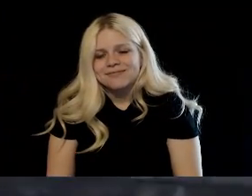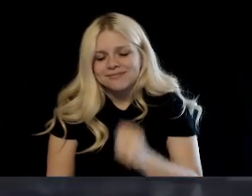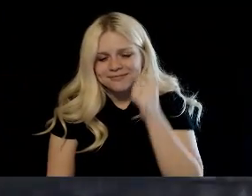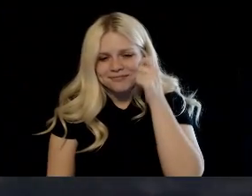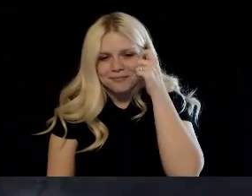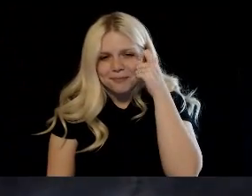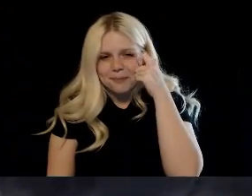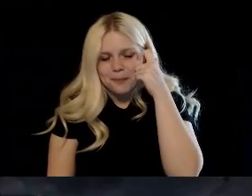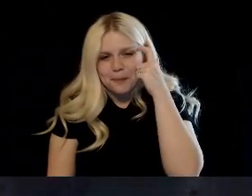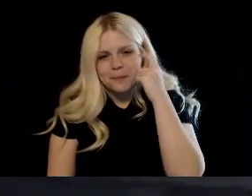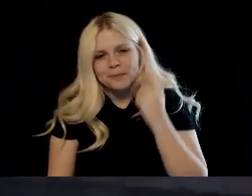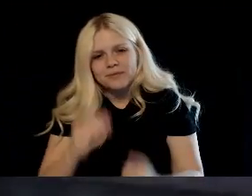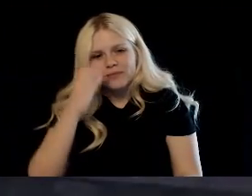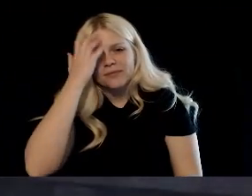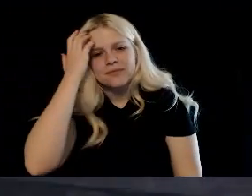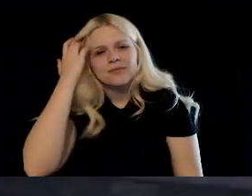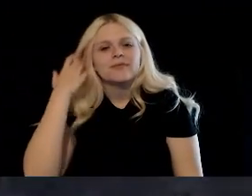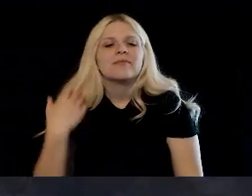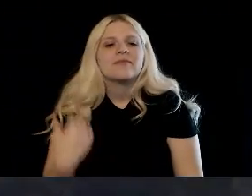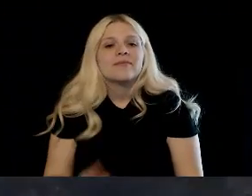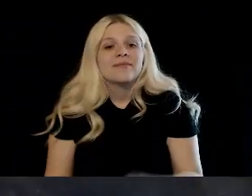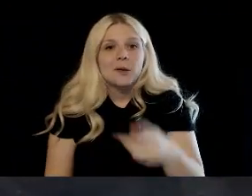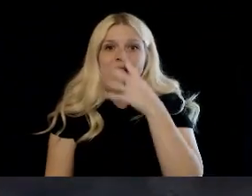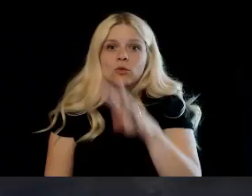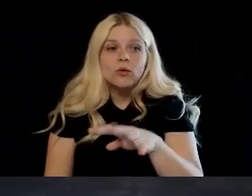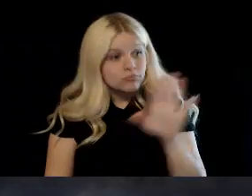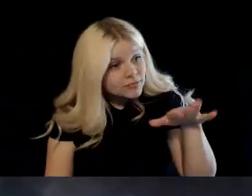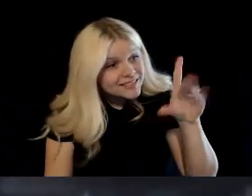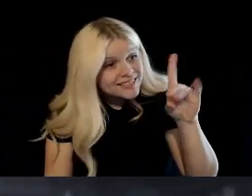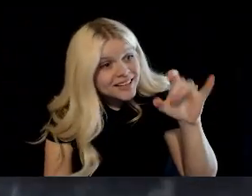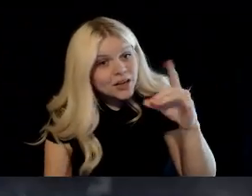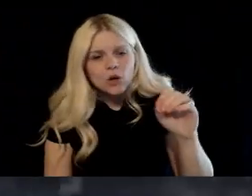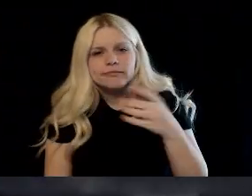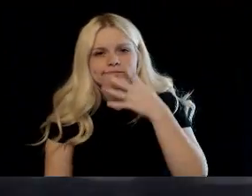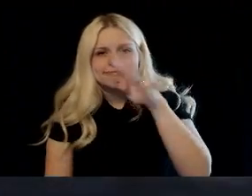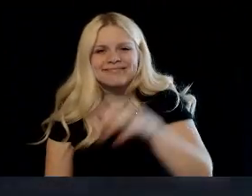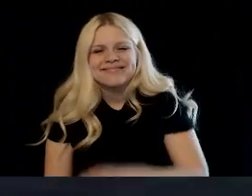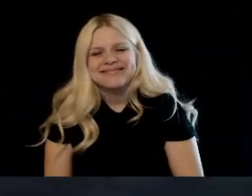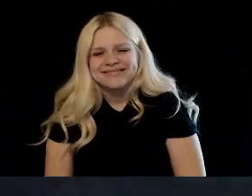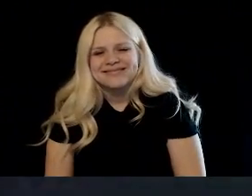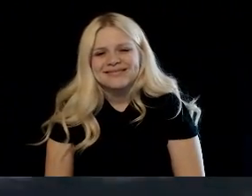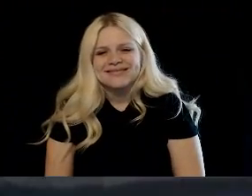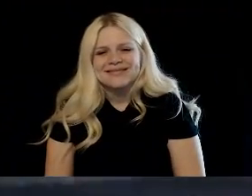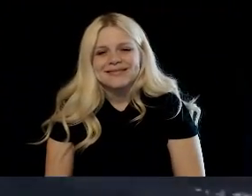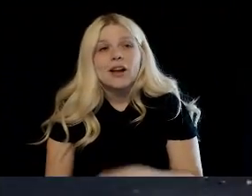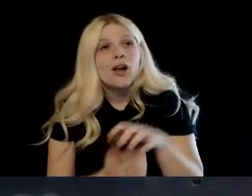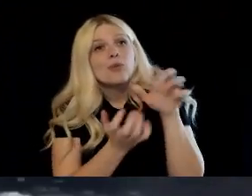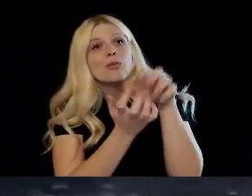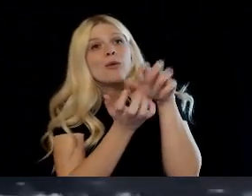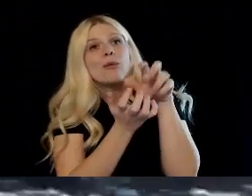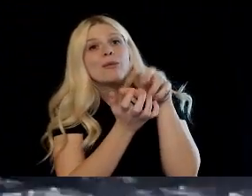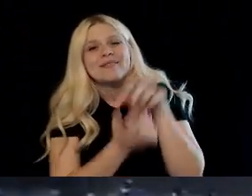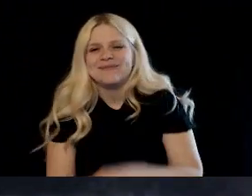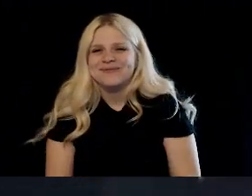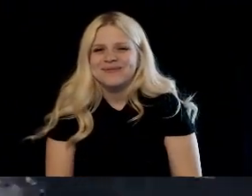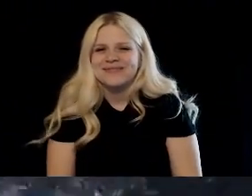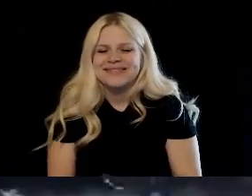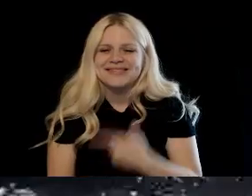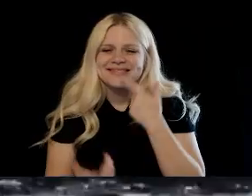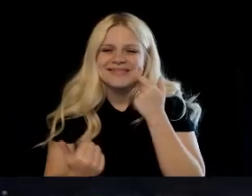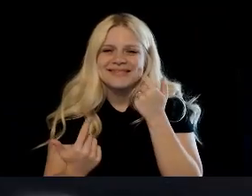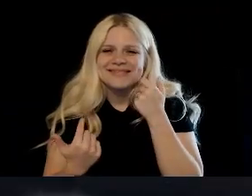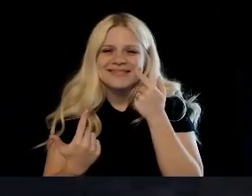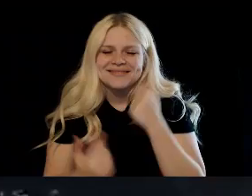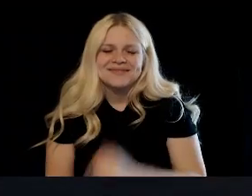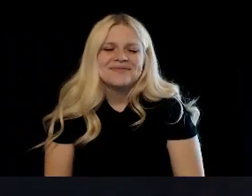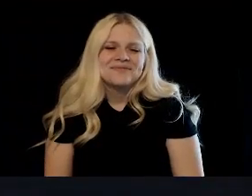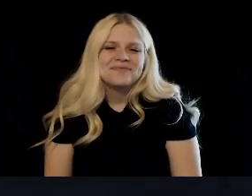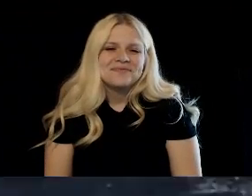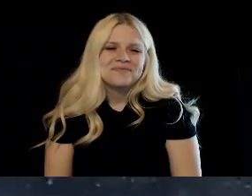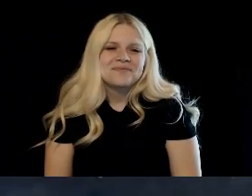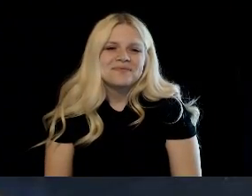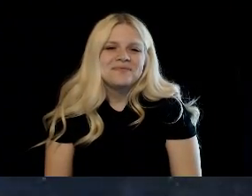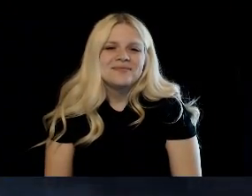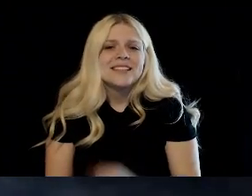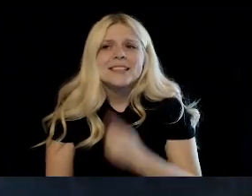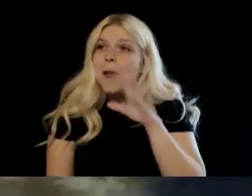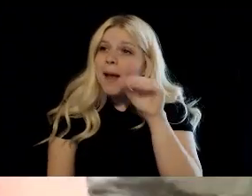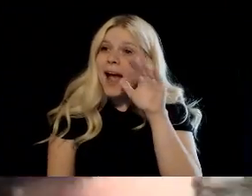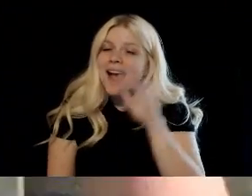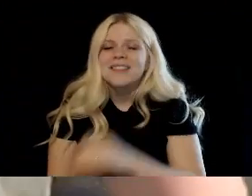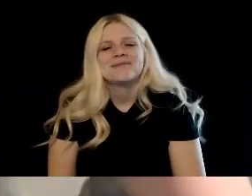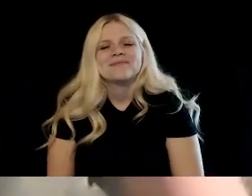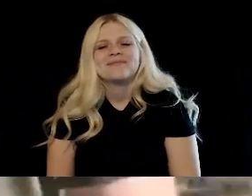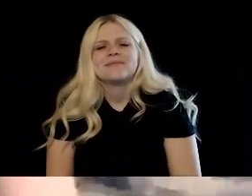Is he ignoring you? *barking* Alright, that's his farewell. Let's go see what the harbor seals do now.